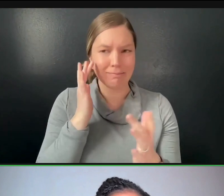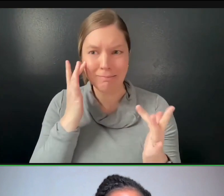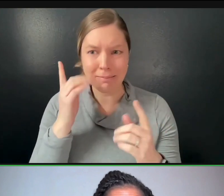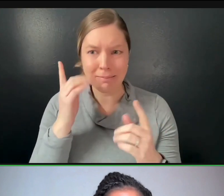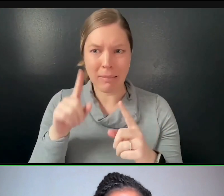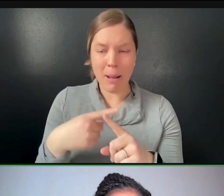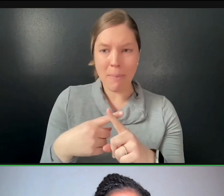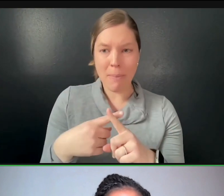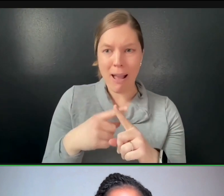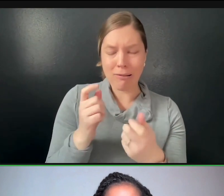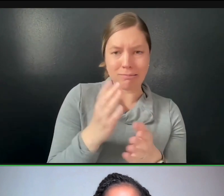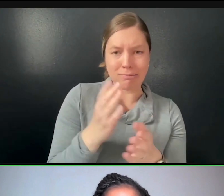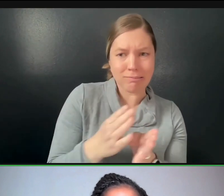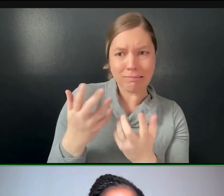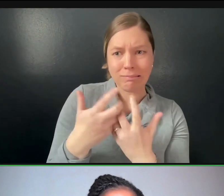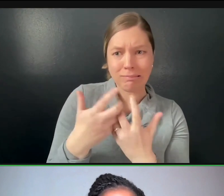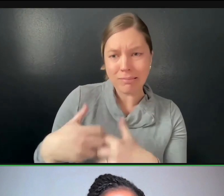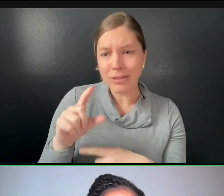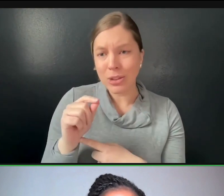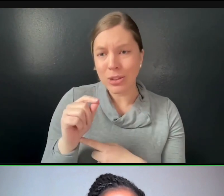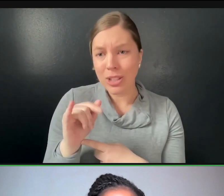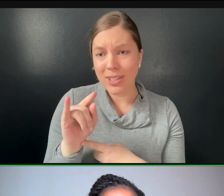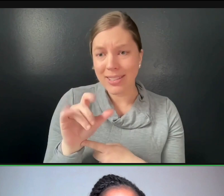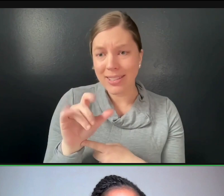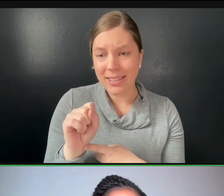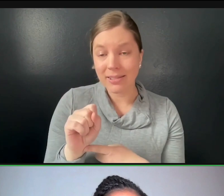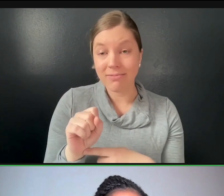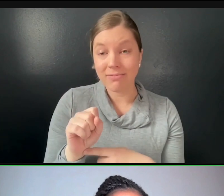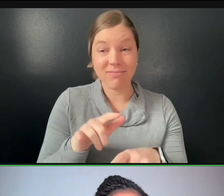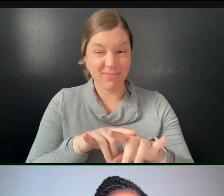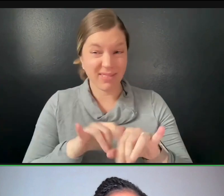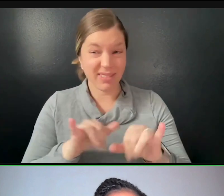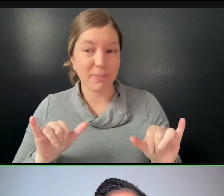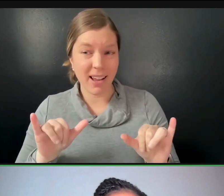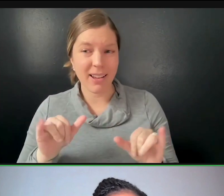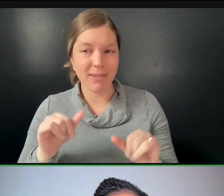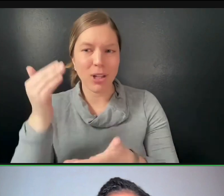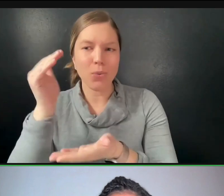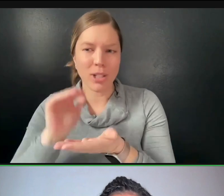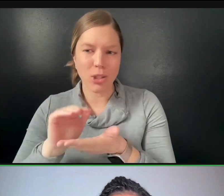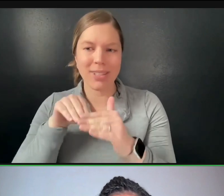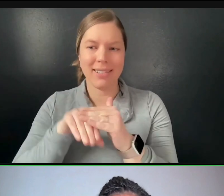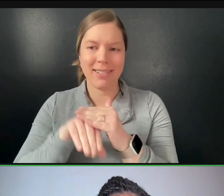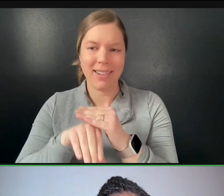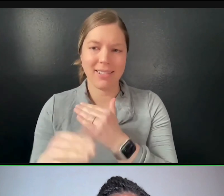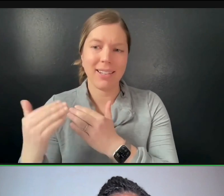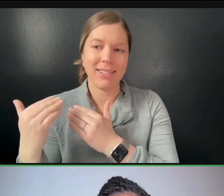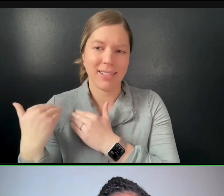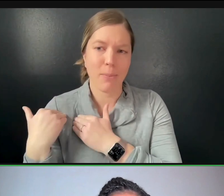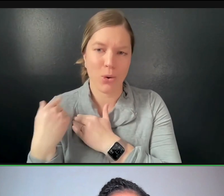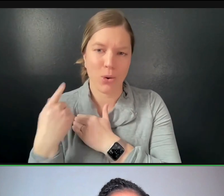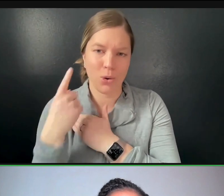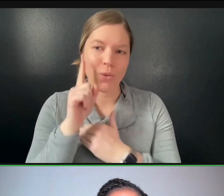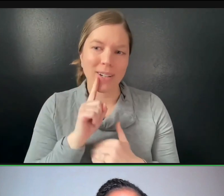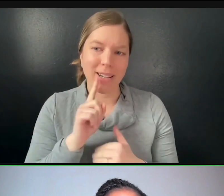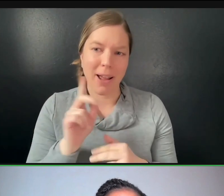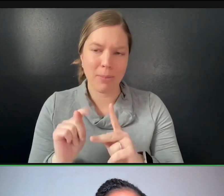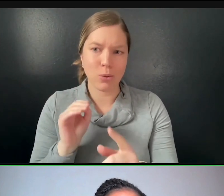and reduce the stress as we get closer to those big days and all of the planning that goes into it and logistics.